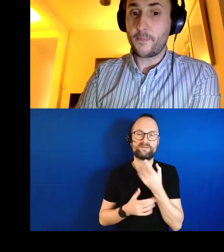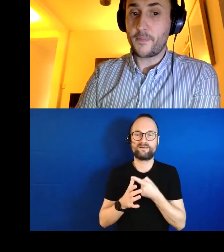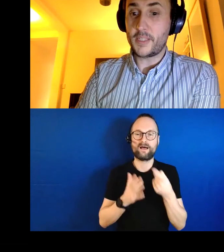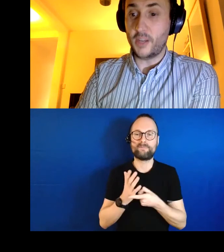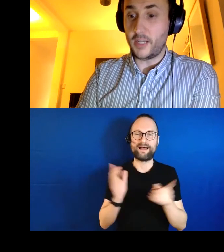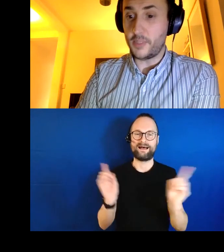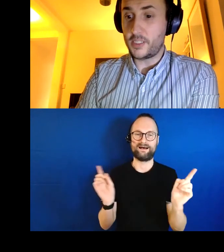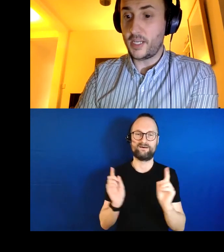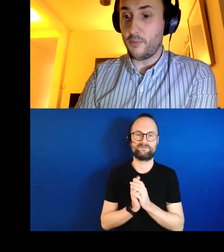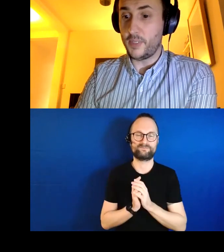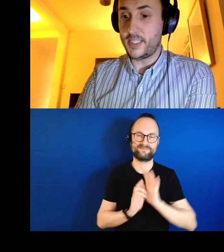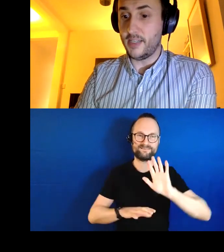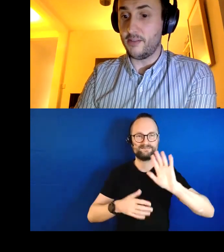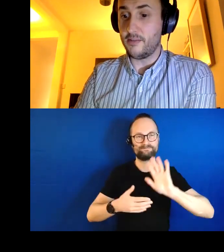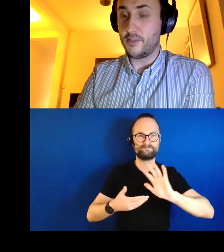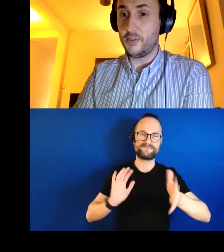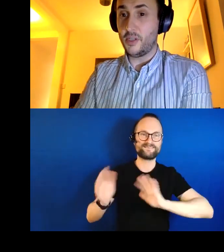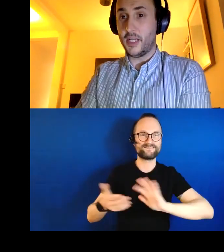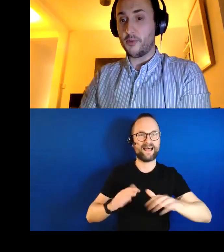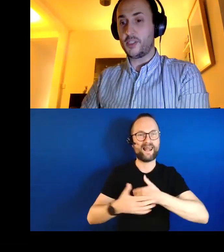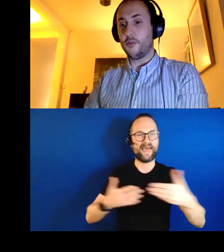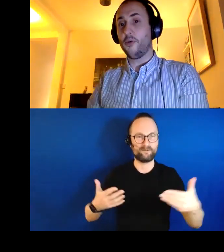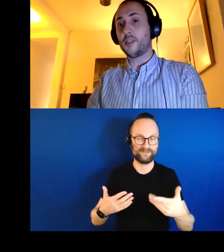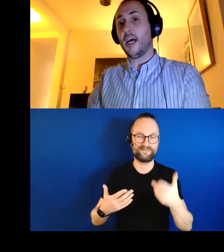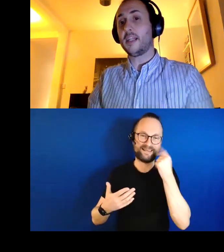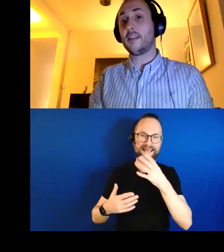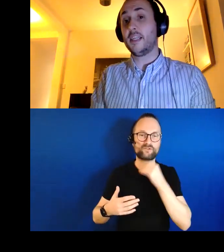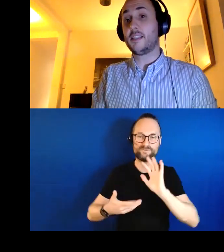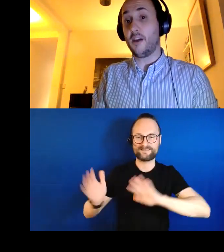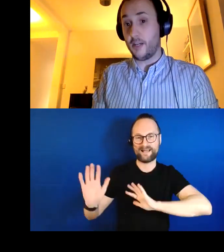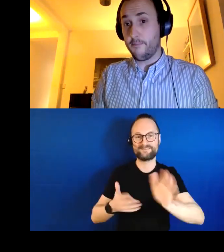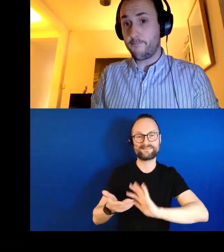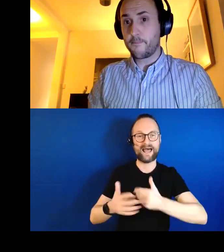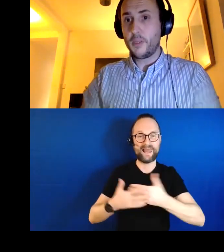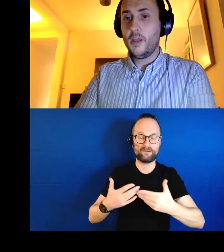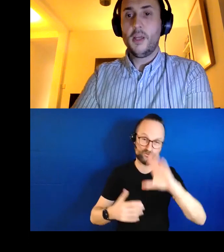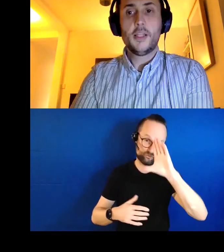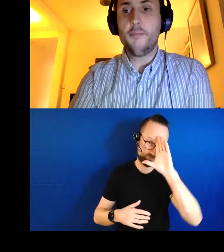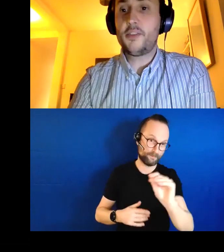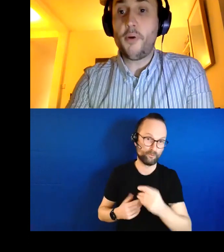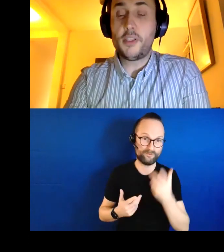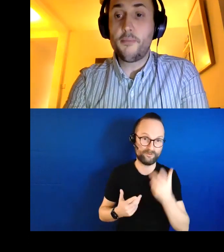take it over at Twitter.